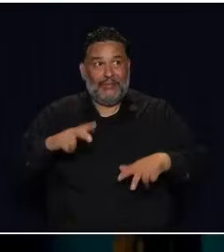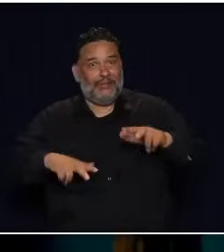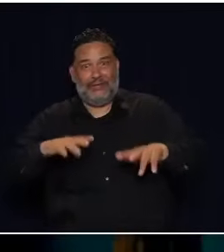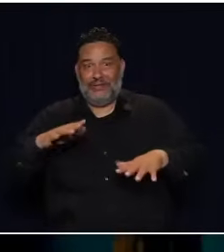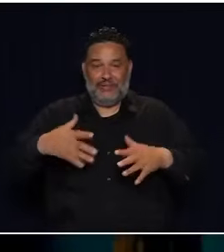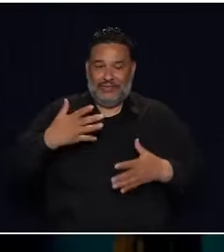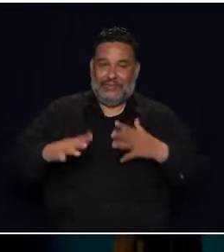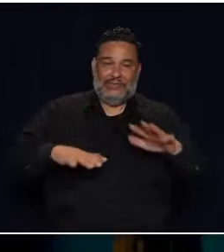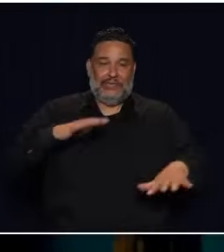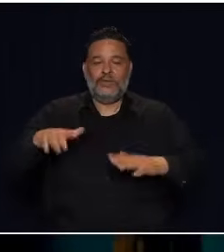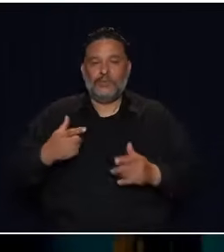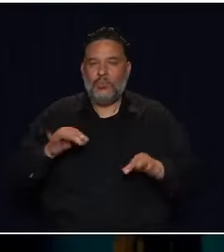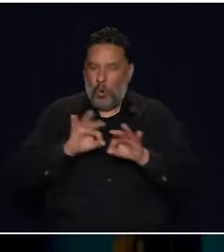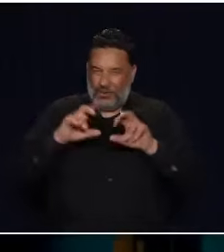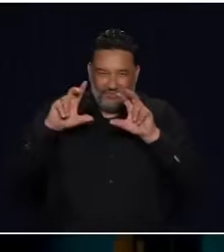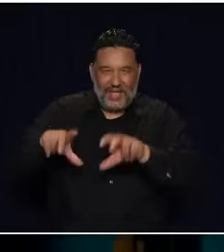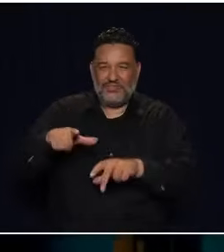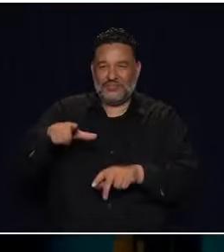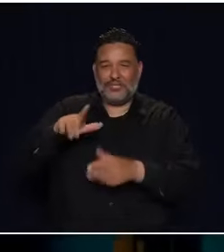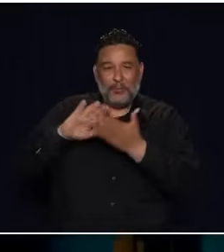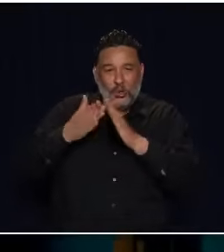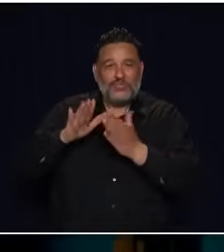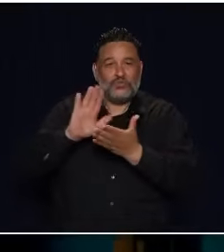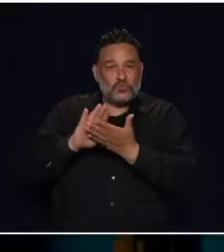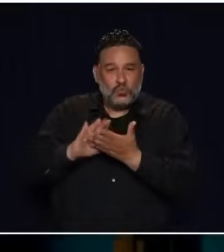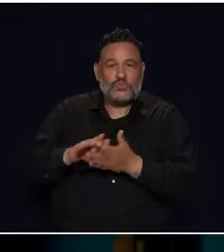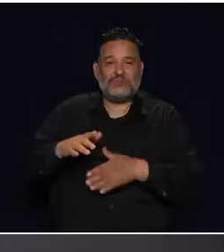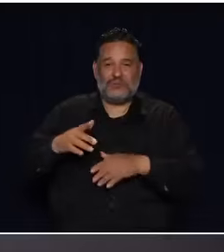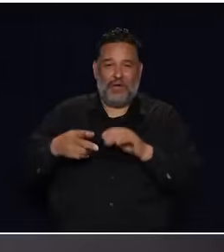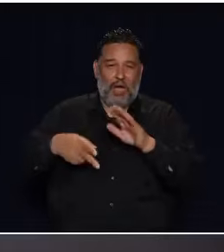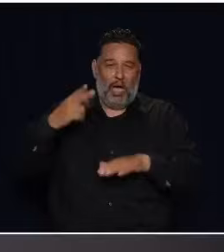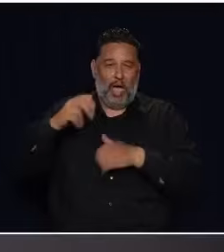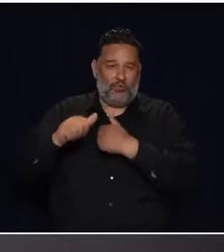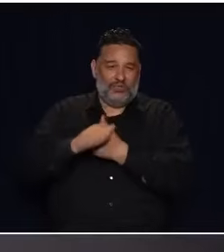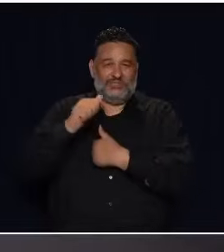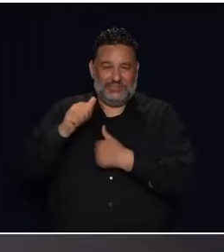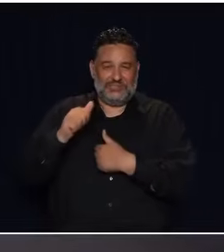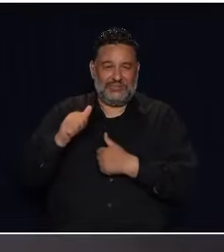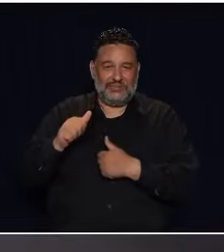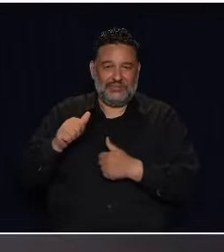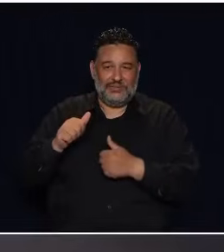THOSE KIDS ARE BASICALLY LEARNING ENGLISH ON THEIR OWN.